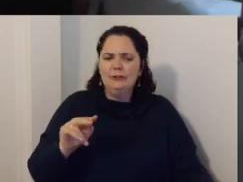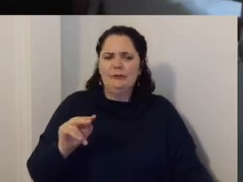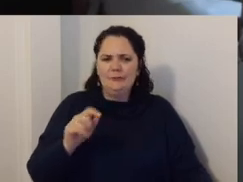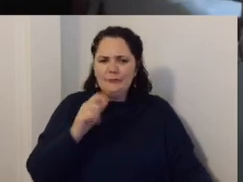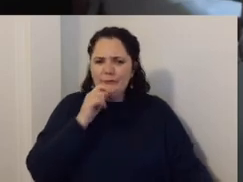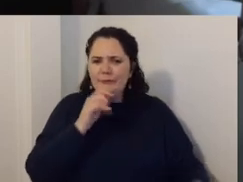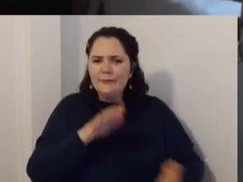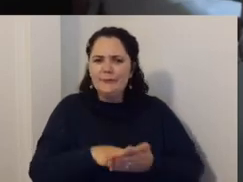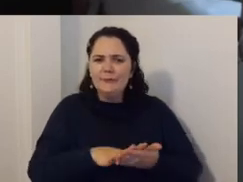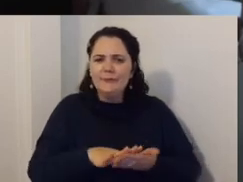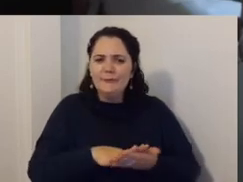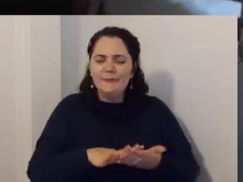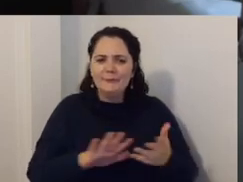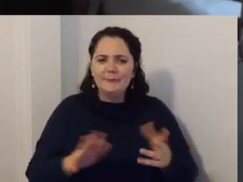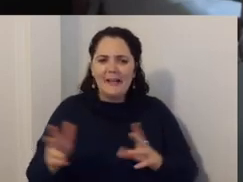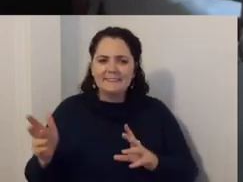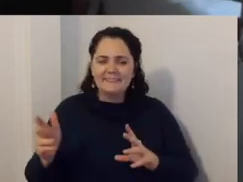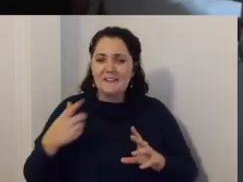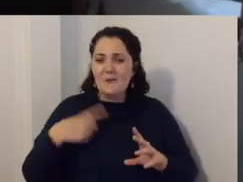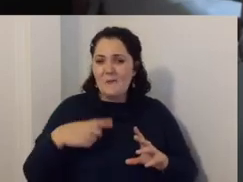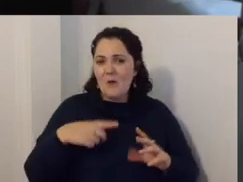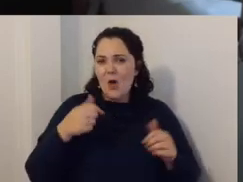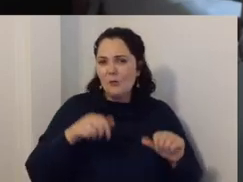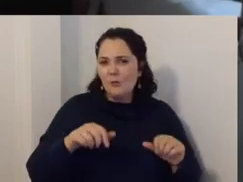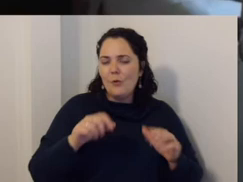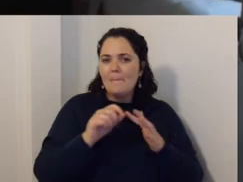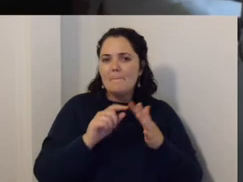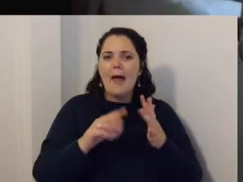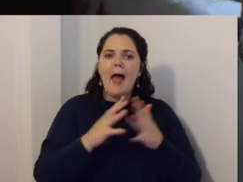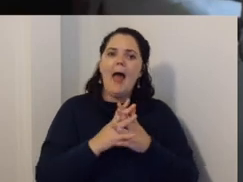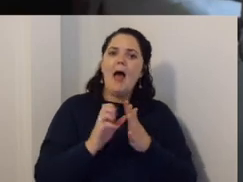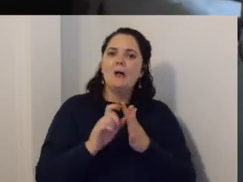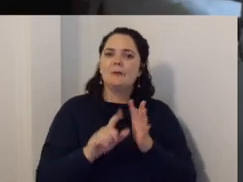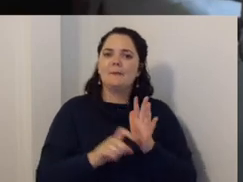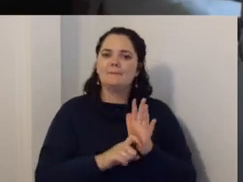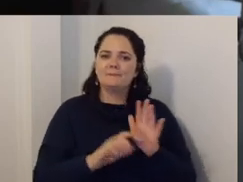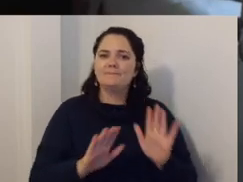when you start working with charcoal powders and graphite powders there is no there is no